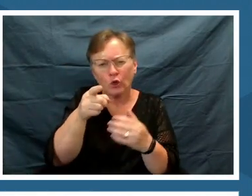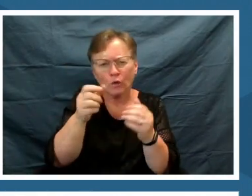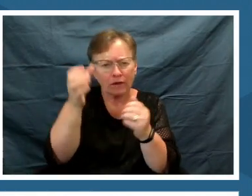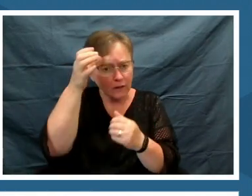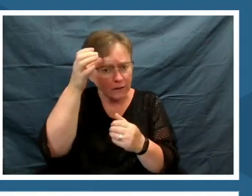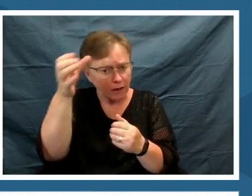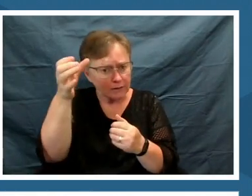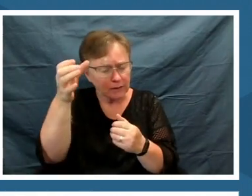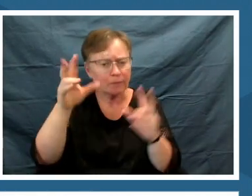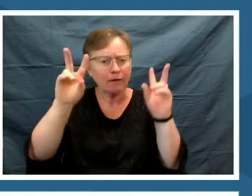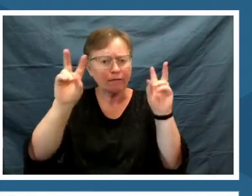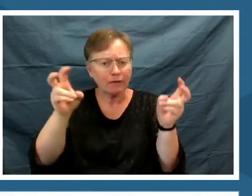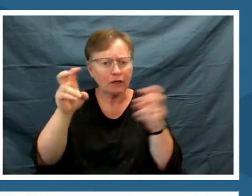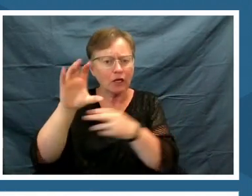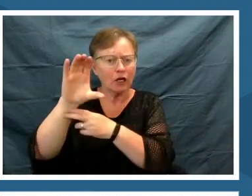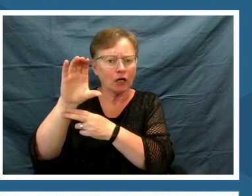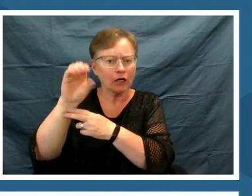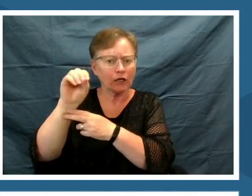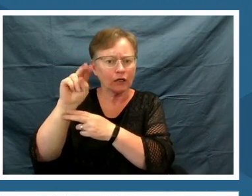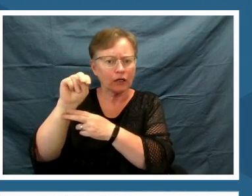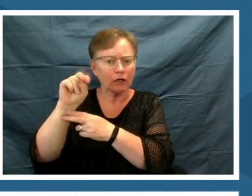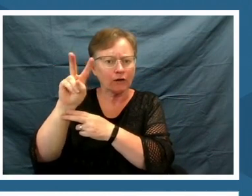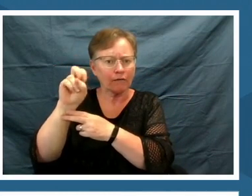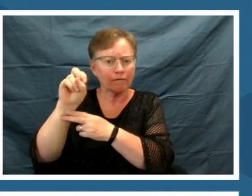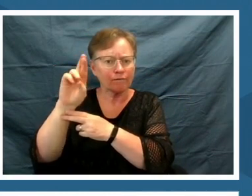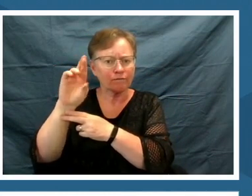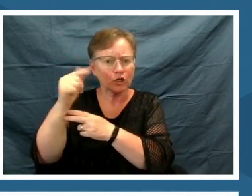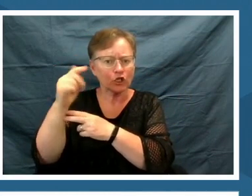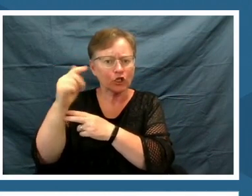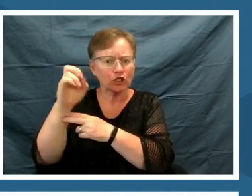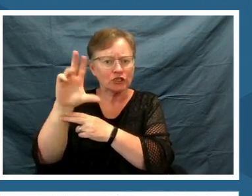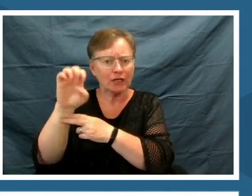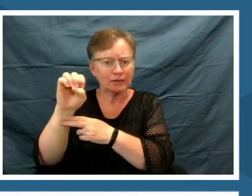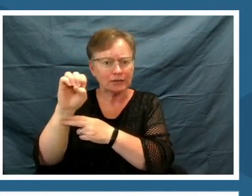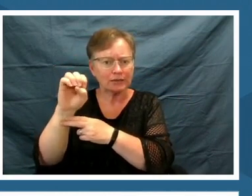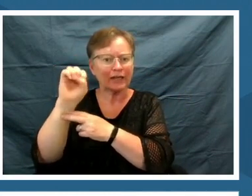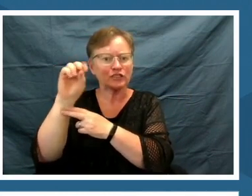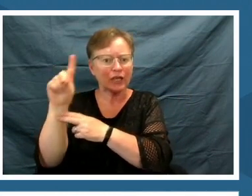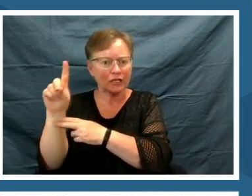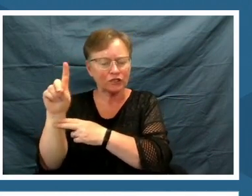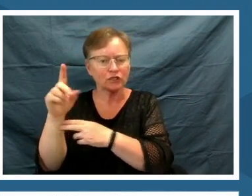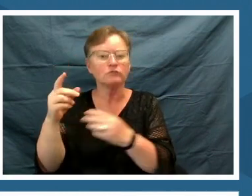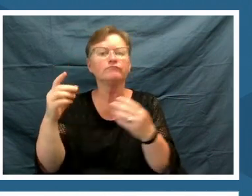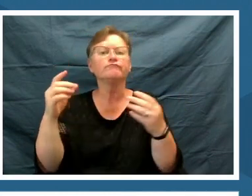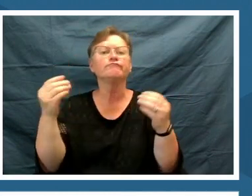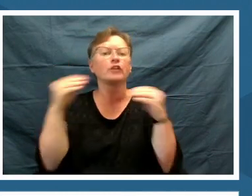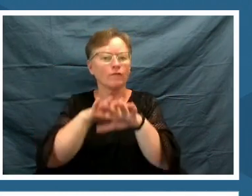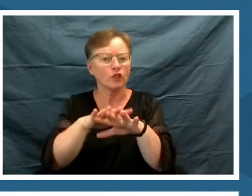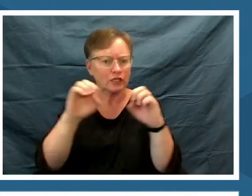so put a one in there if you've never heard of that term at all